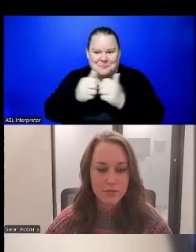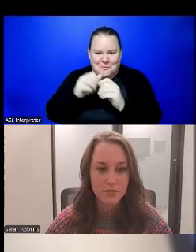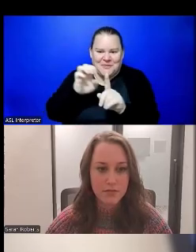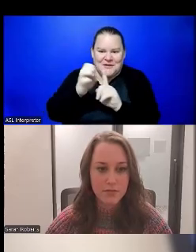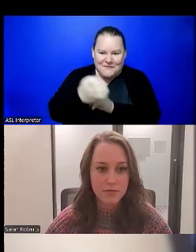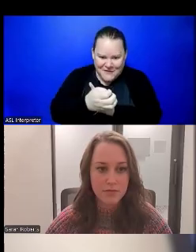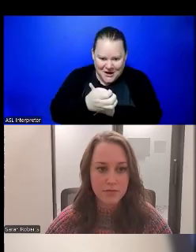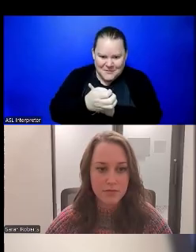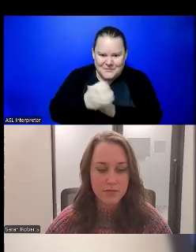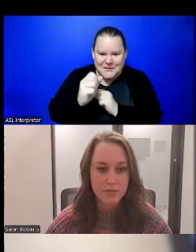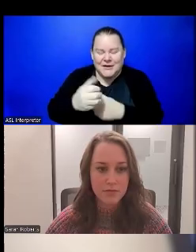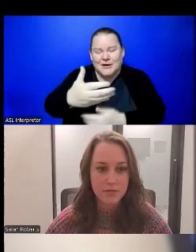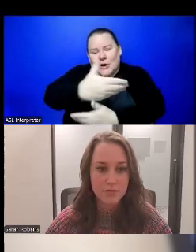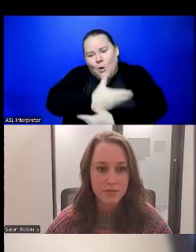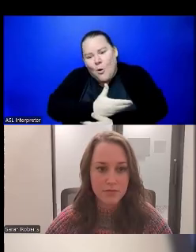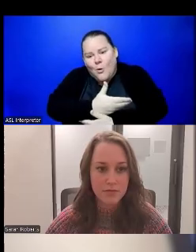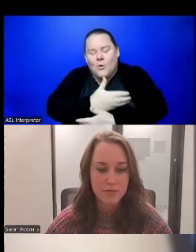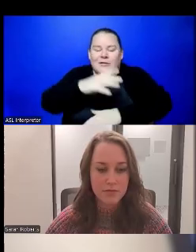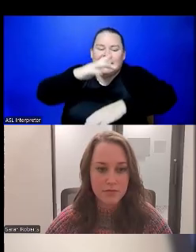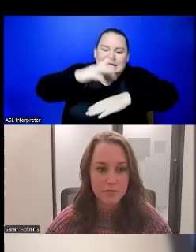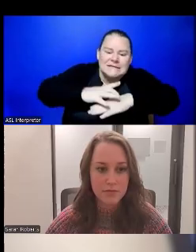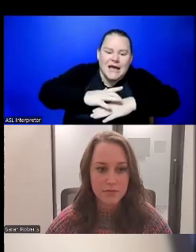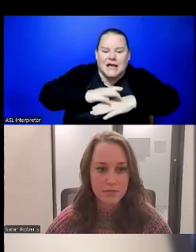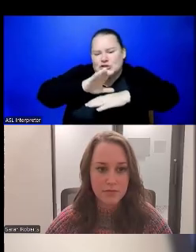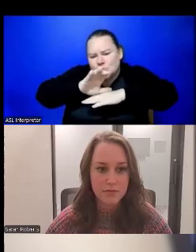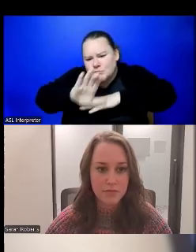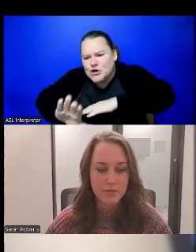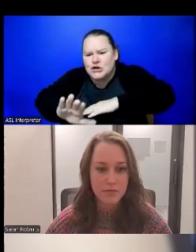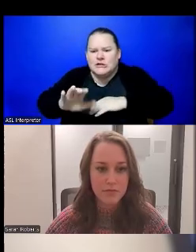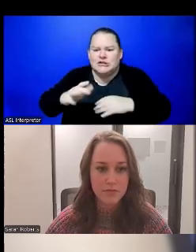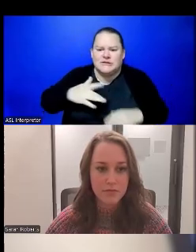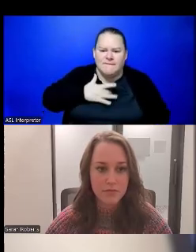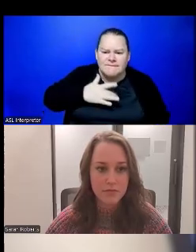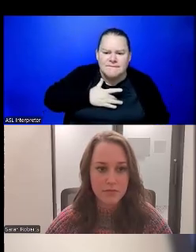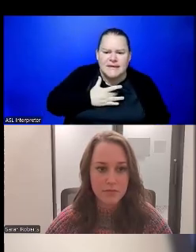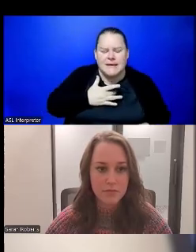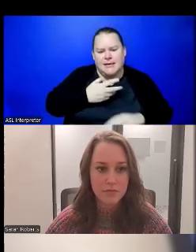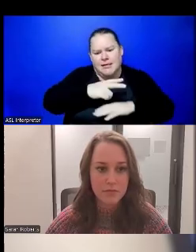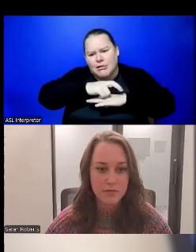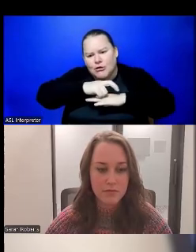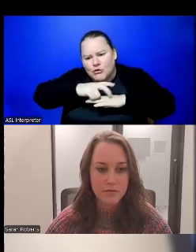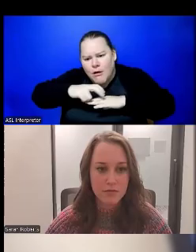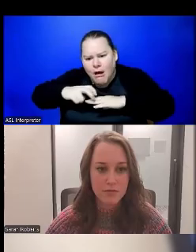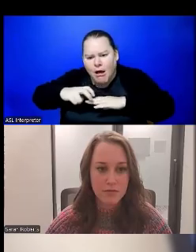hold and touch and push and feel and crawl and explore, and so